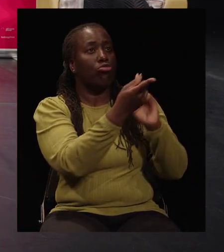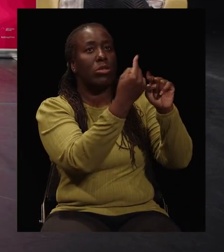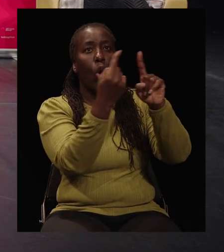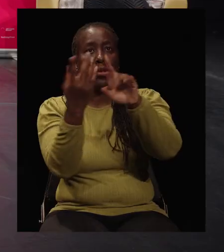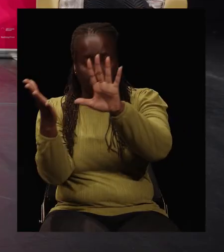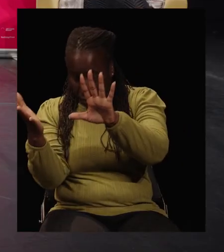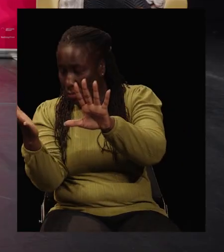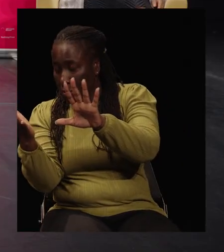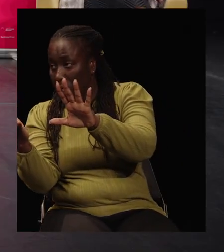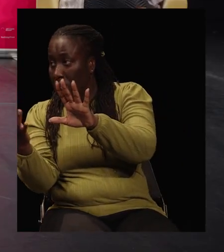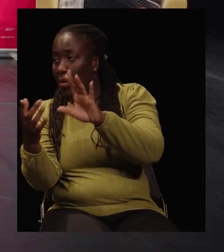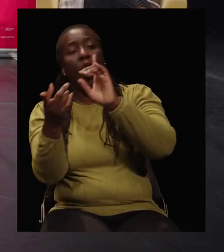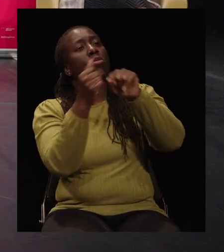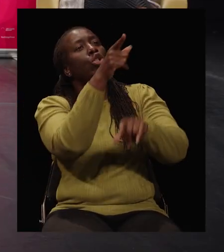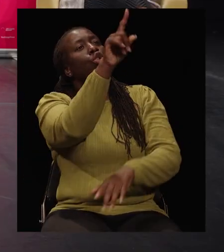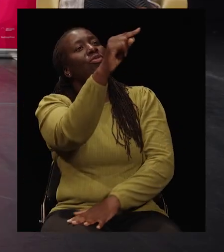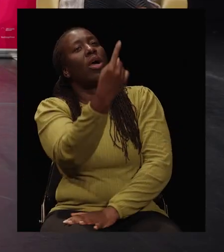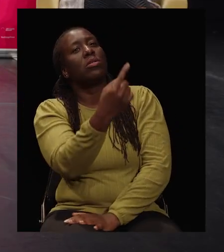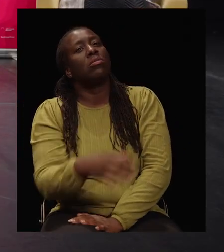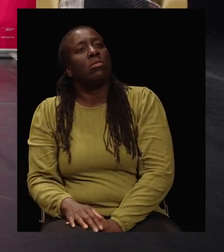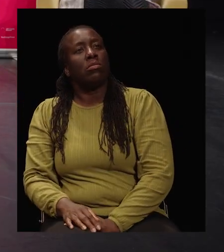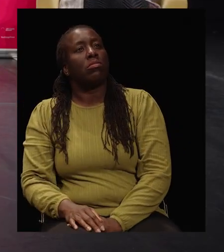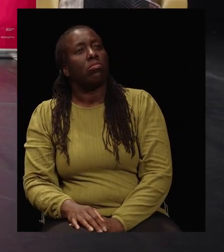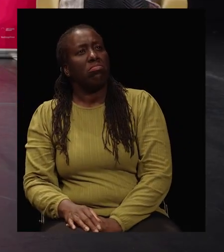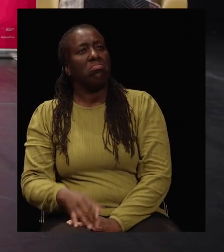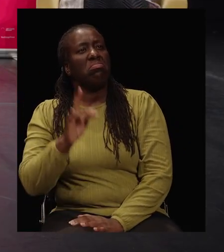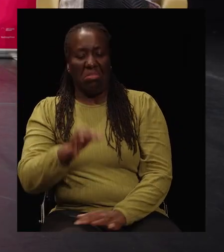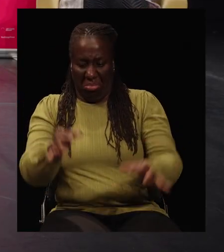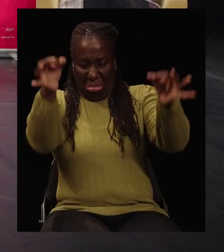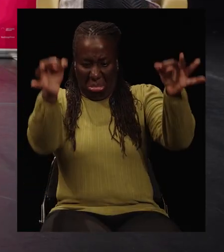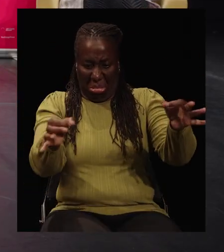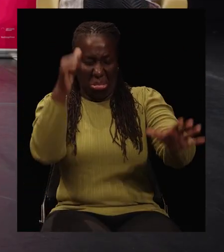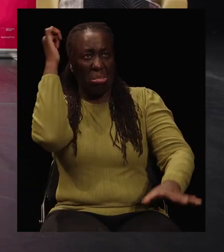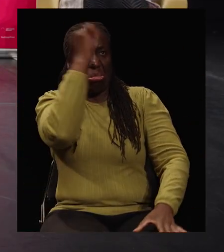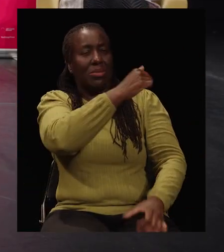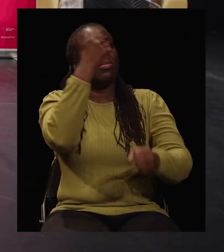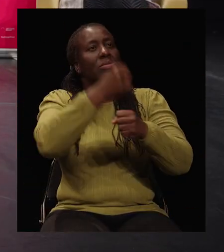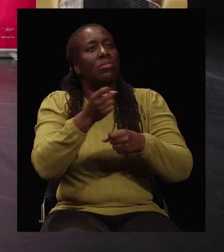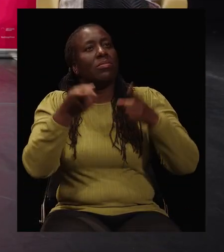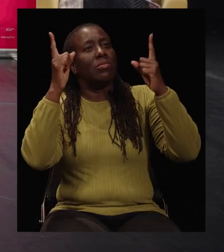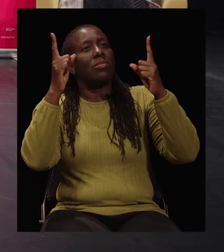I respond to you first just to say there's a very strict academic and governmental definition of working class